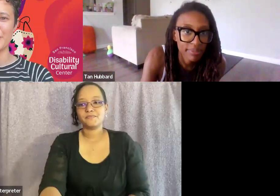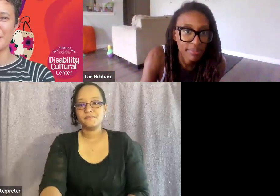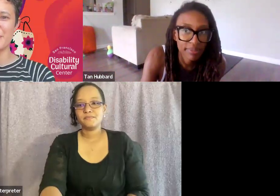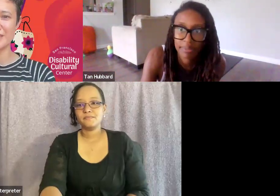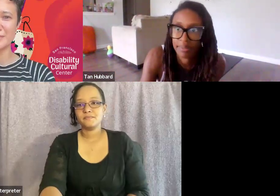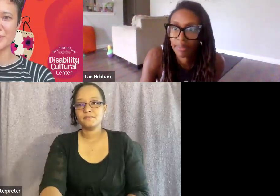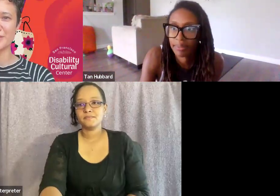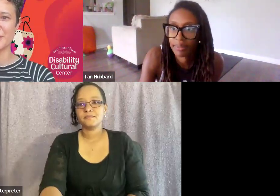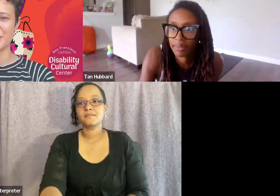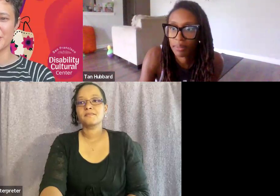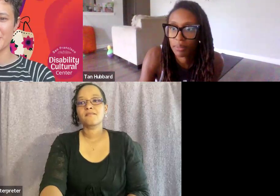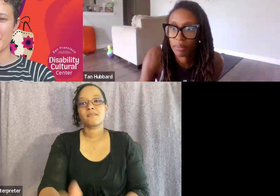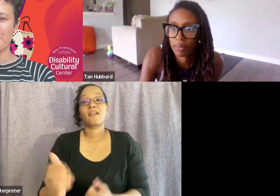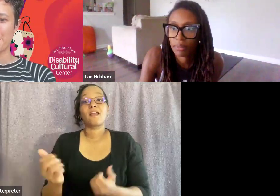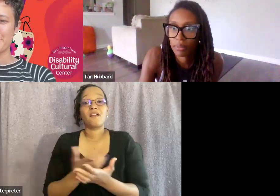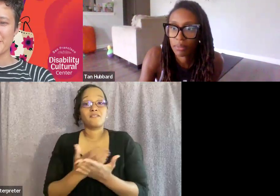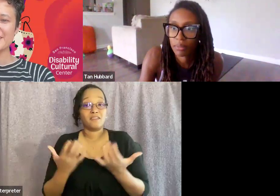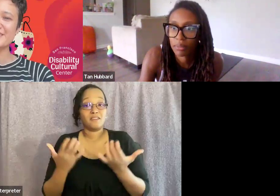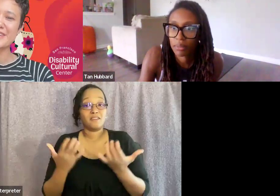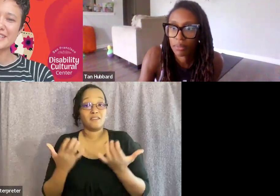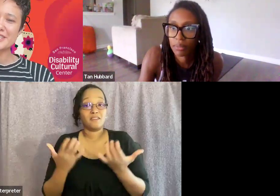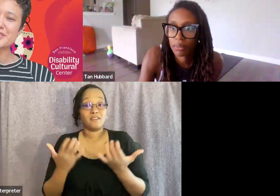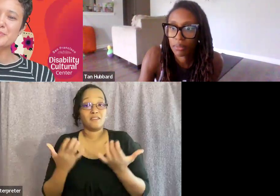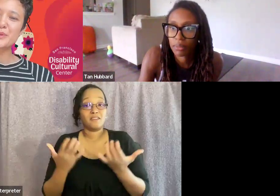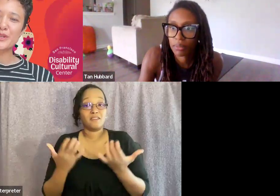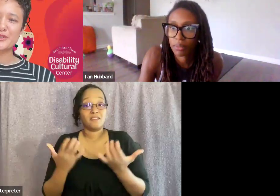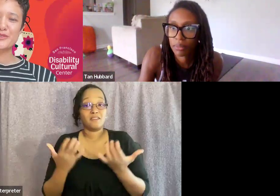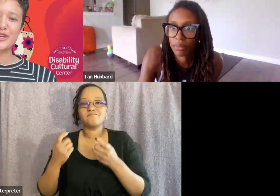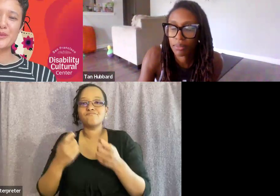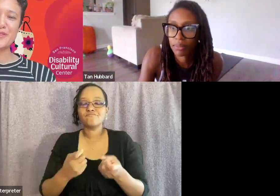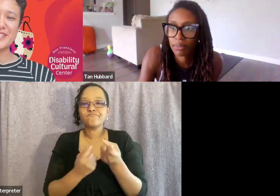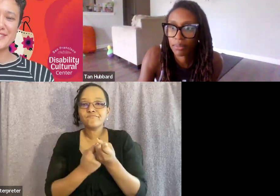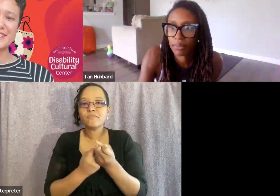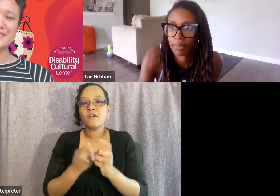all made possible thanks to financial support from the city